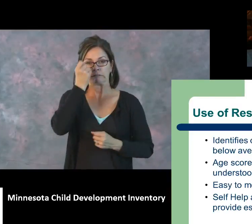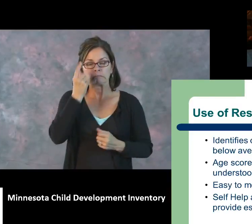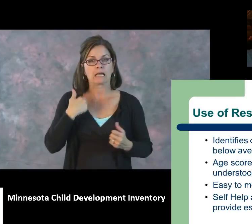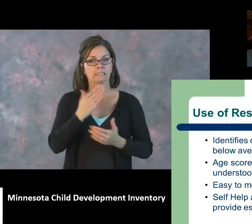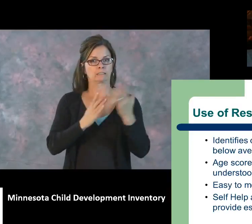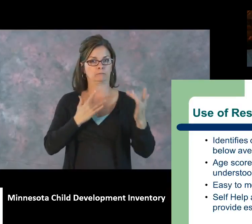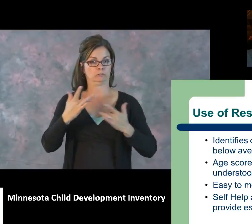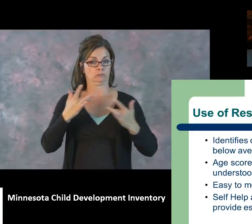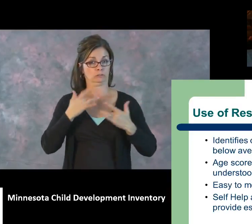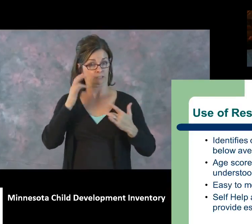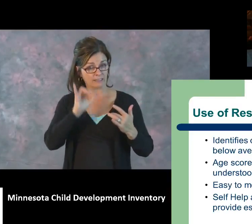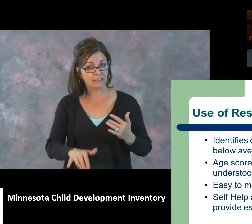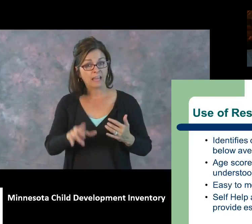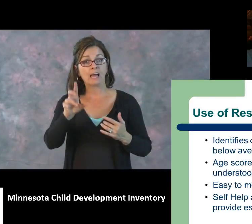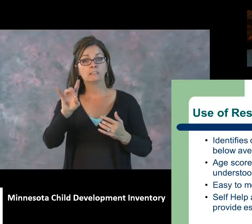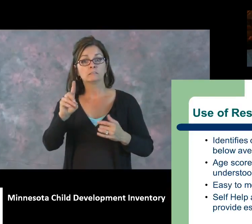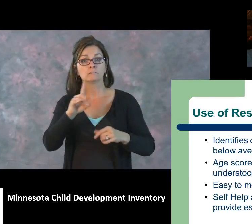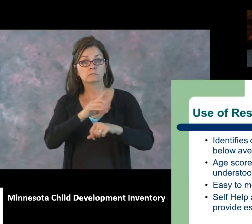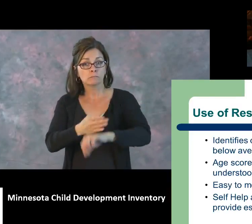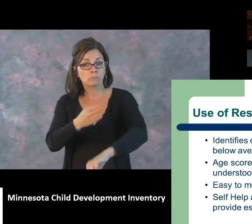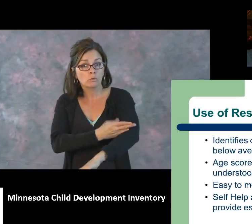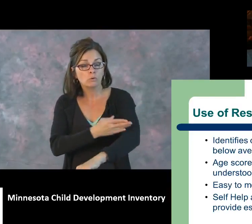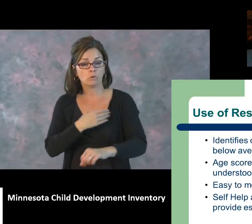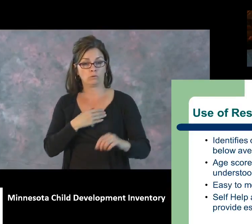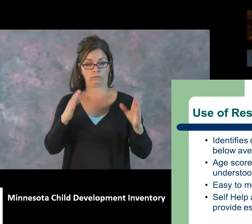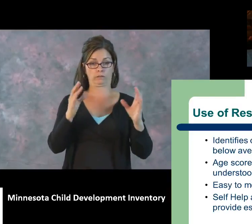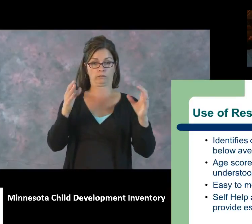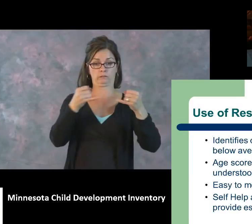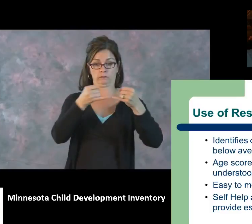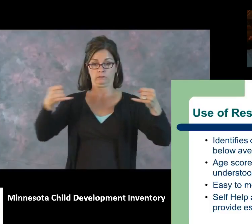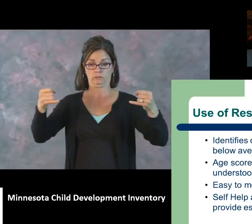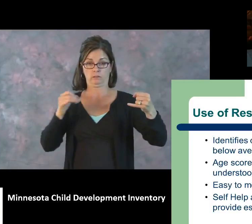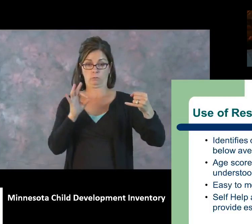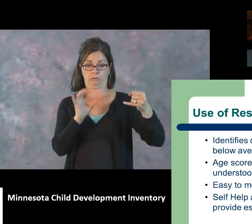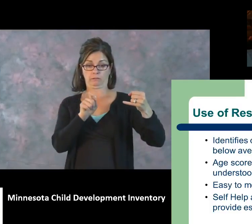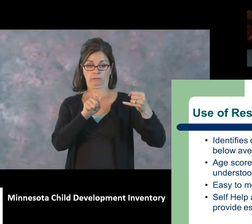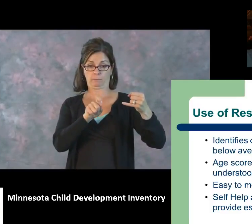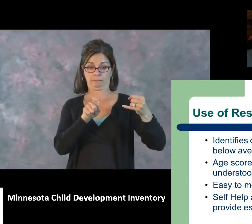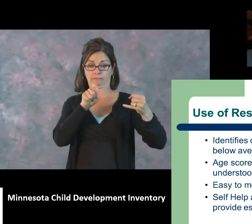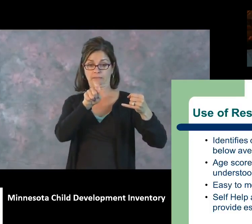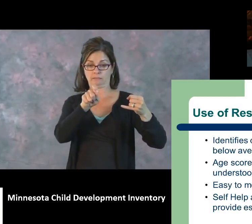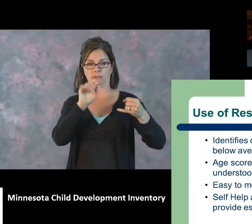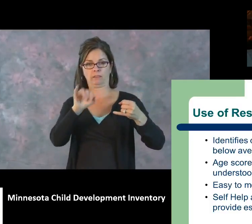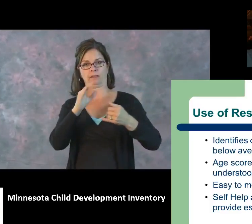that's improved over time? Are those dots moving into either the borderline delay category